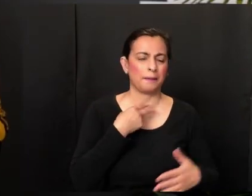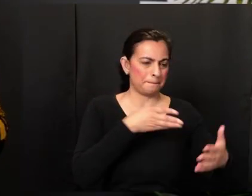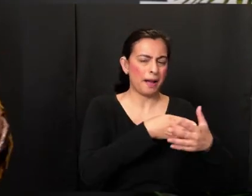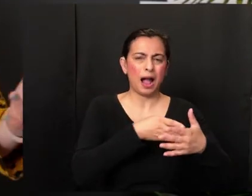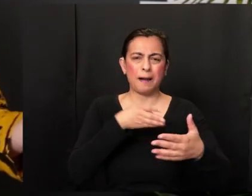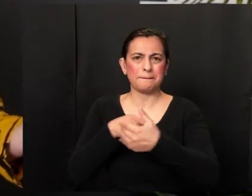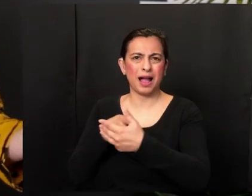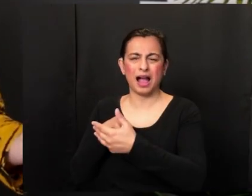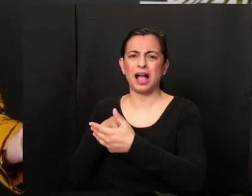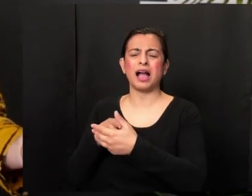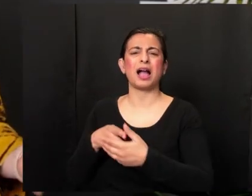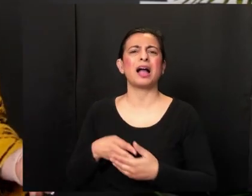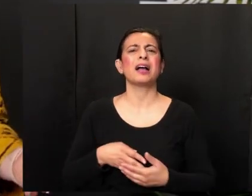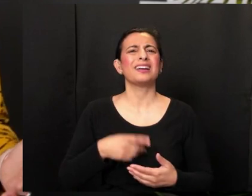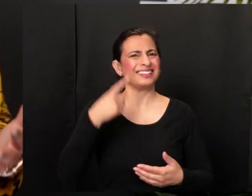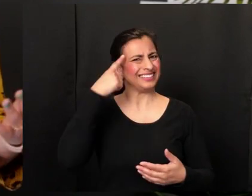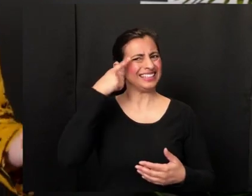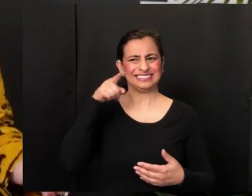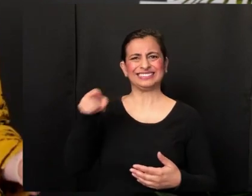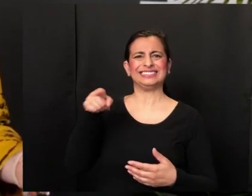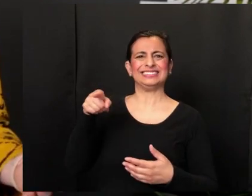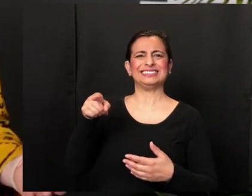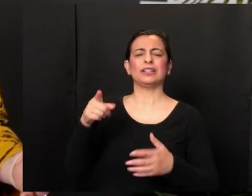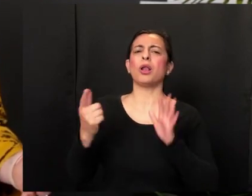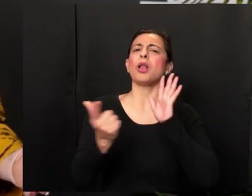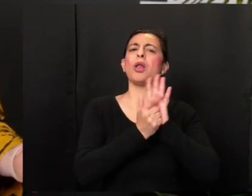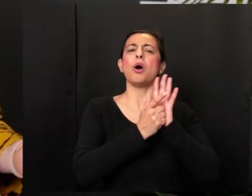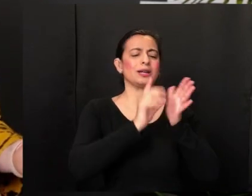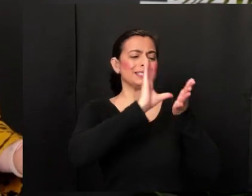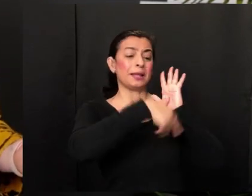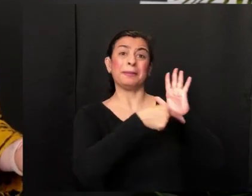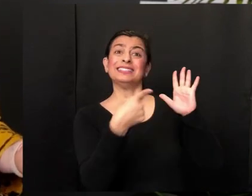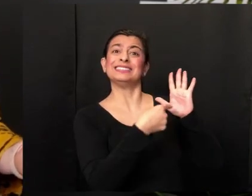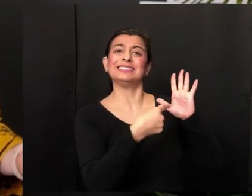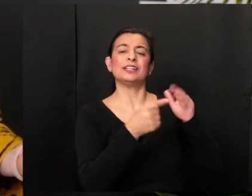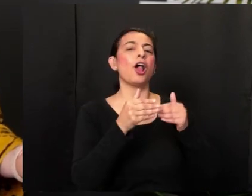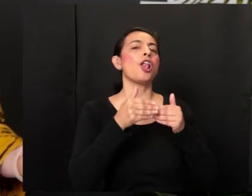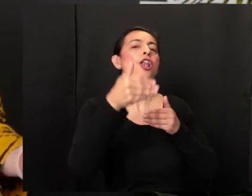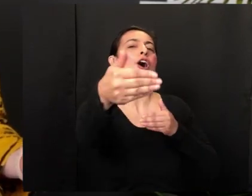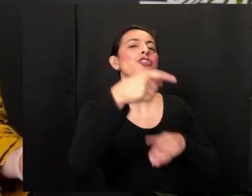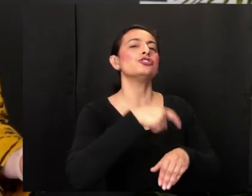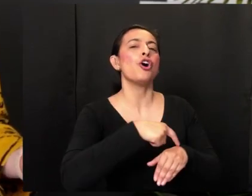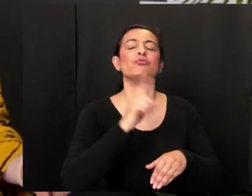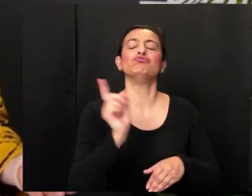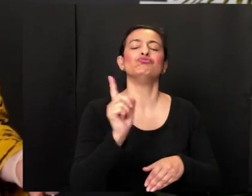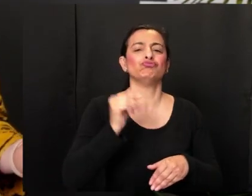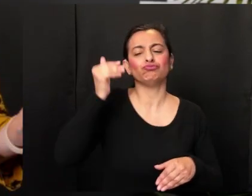Now, those might not be disabilities in the legal sense, because they are not long-term or reoccurring,